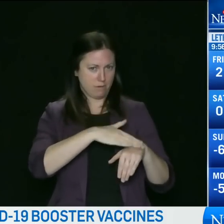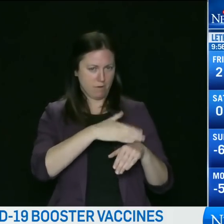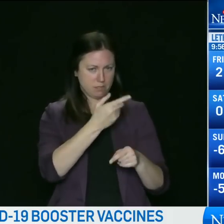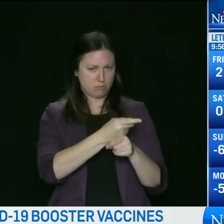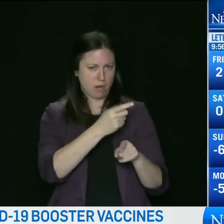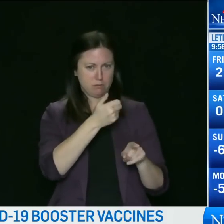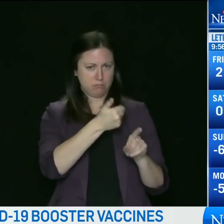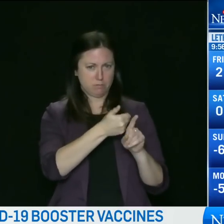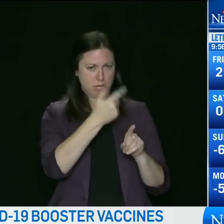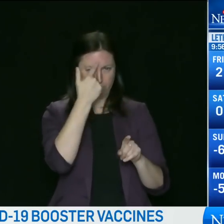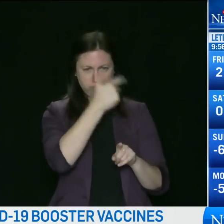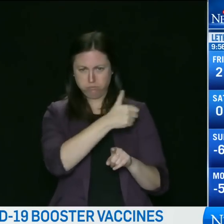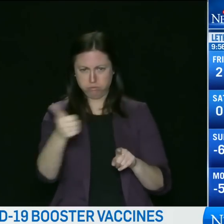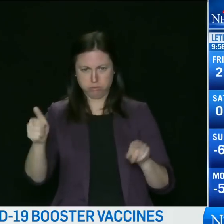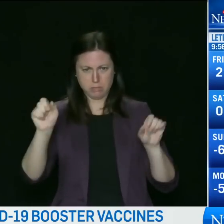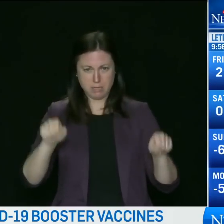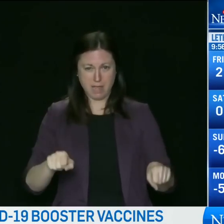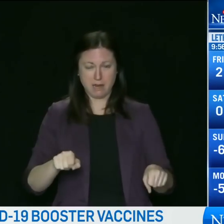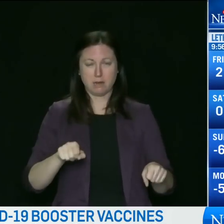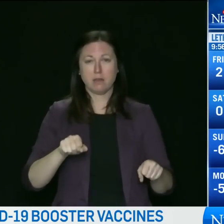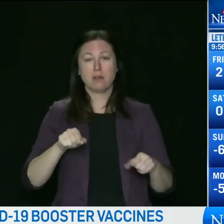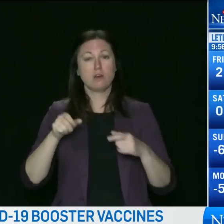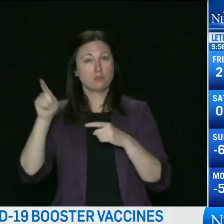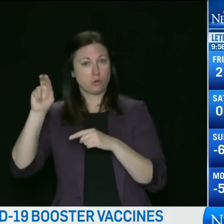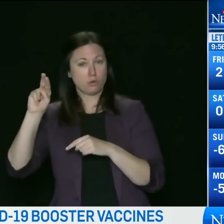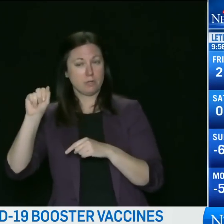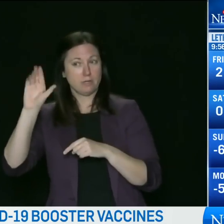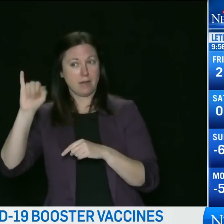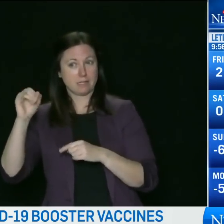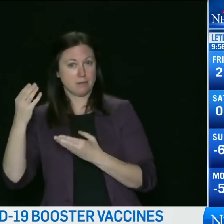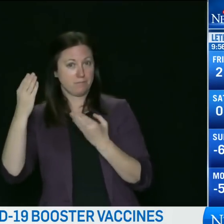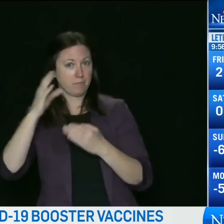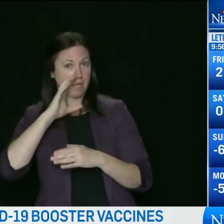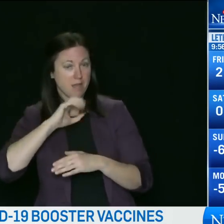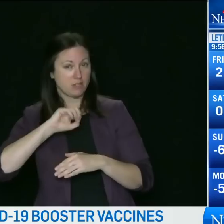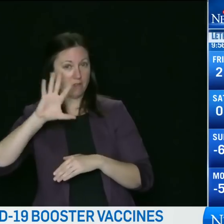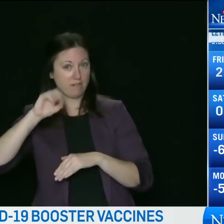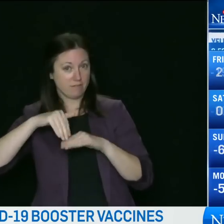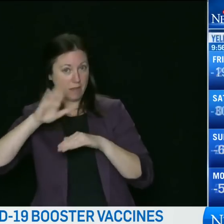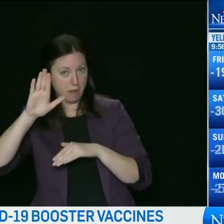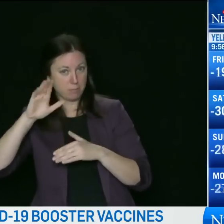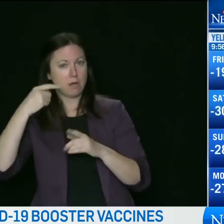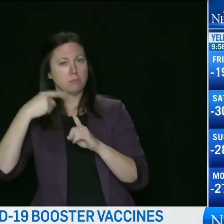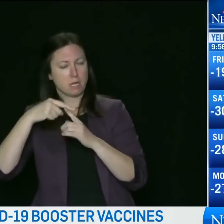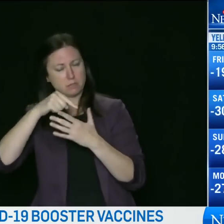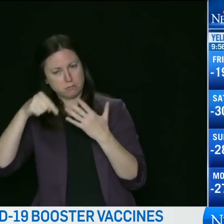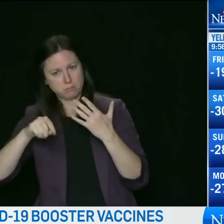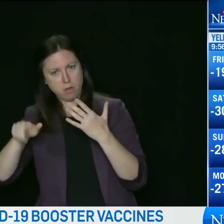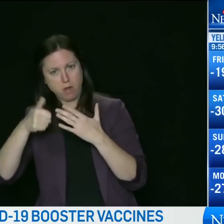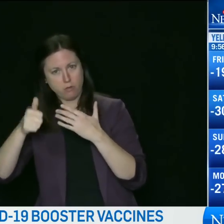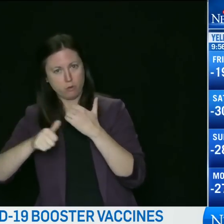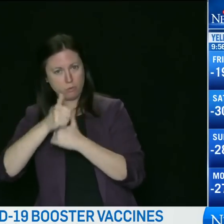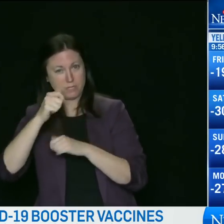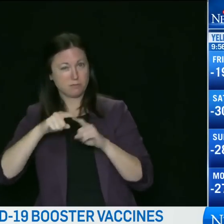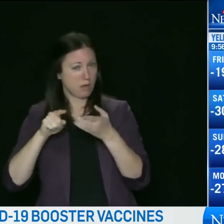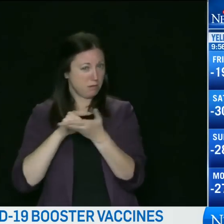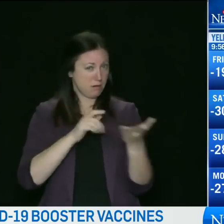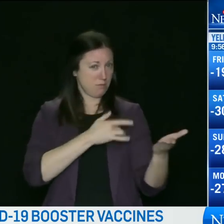THEY'RE NOT BOUND BY NACI ADVICE. HOWEVER, PRIORITIES SHOULD BE GIVEN TO PEOPLE IN THE AGE-GROUPS 50 AND UP AS WELL AS